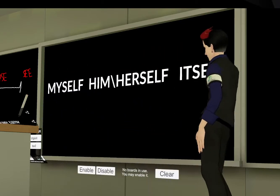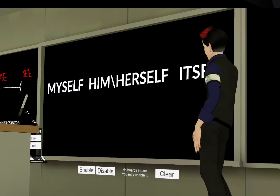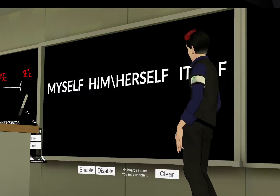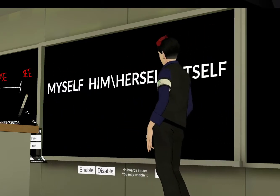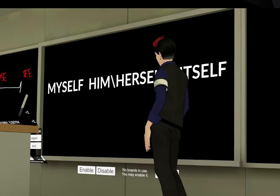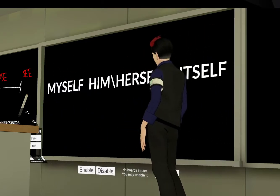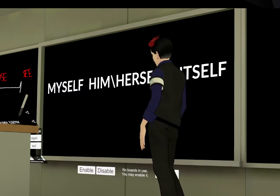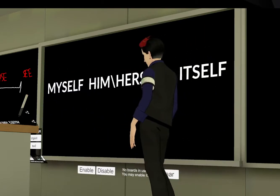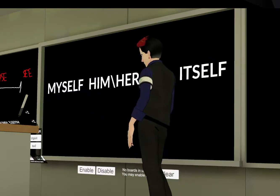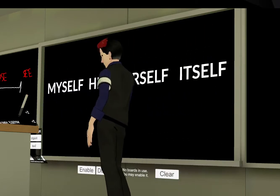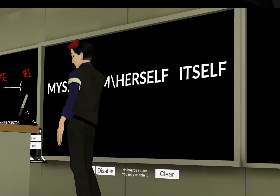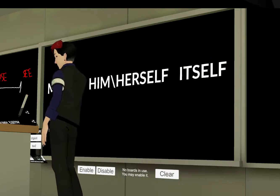alright